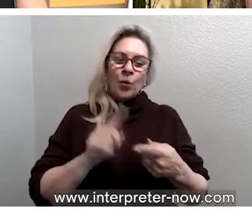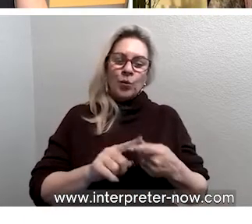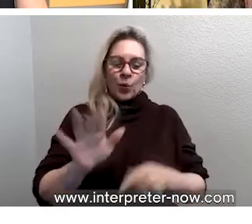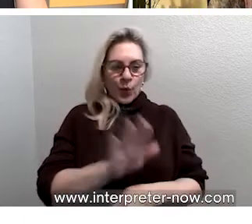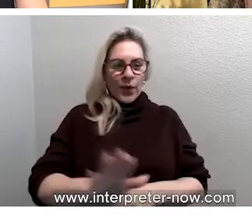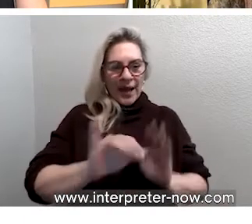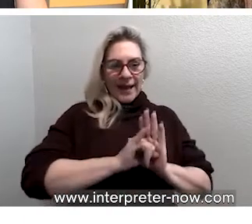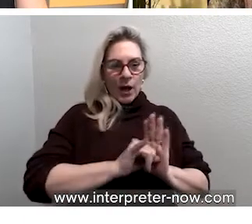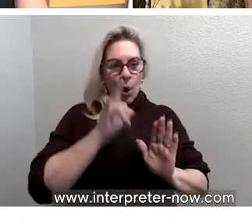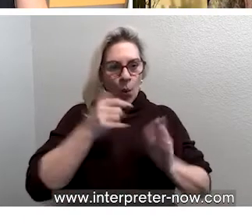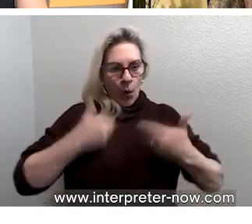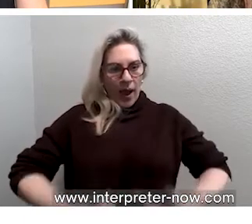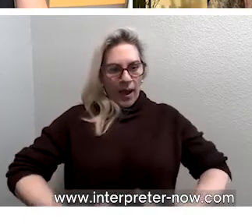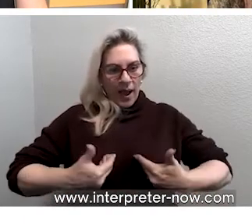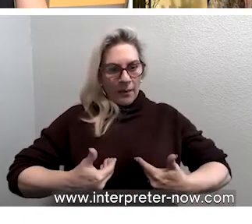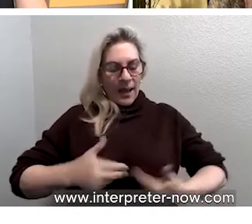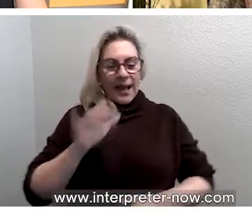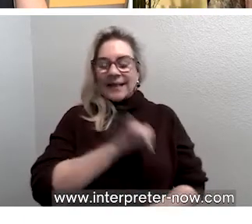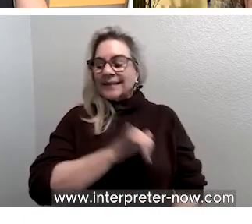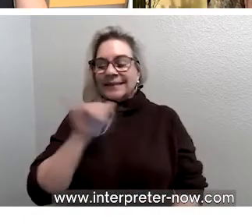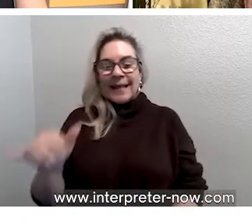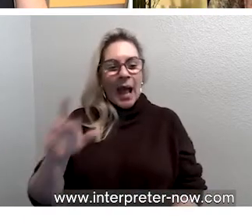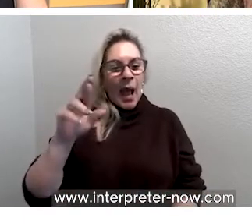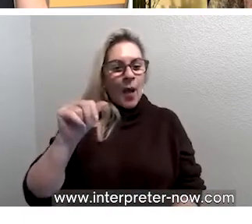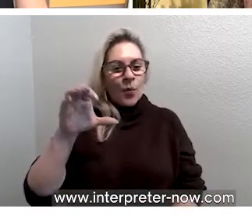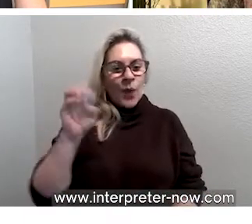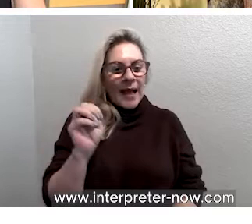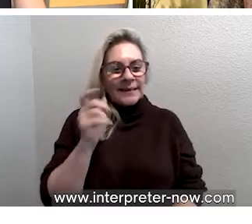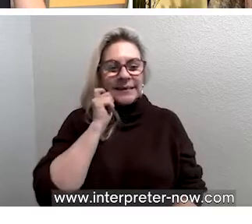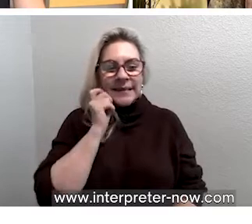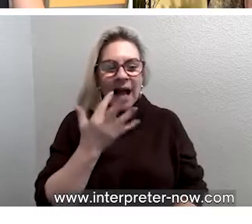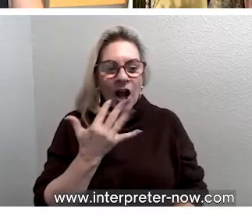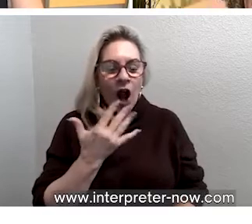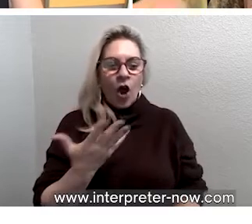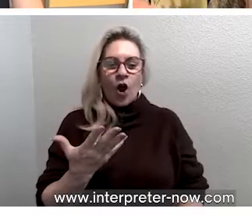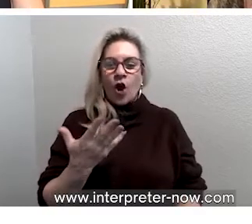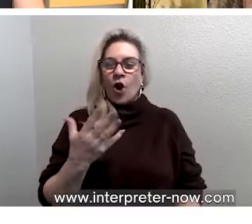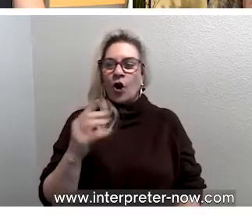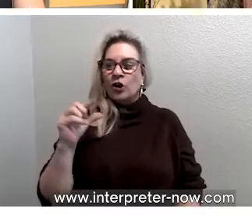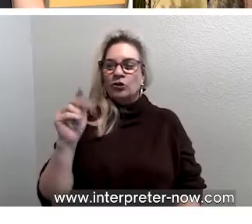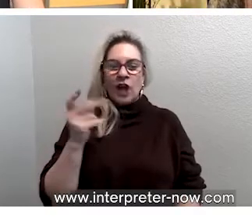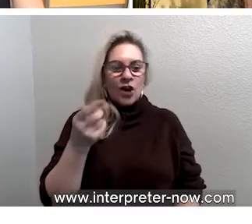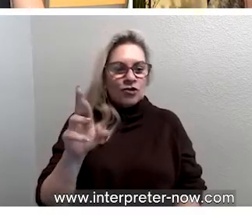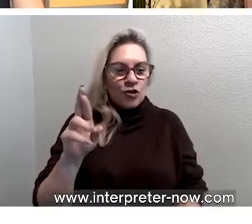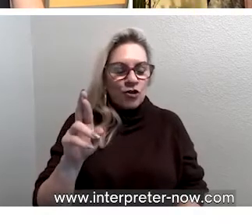And just like we would ask someone of a racialized identity, of a gendered identity, of disability